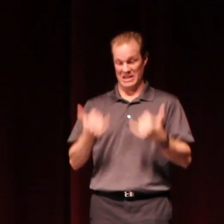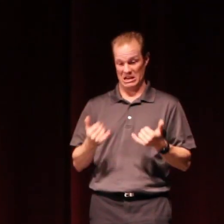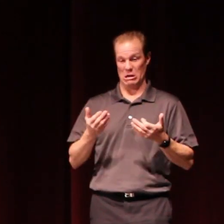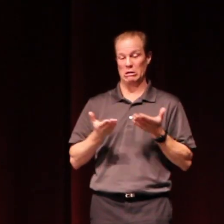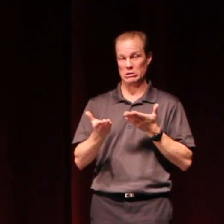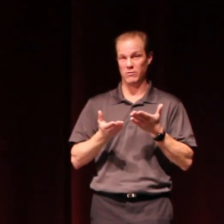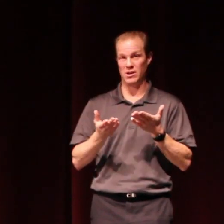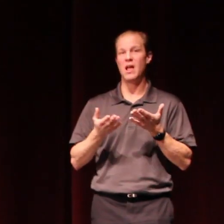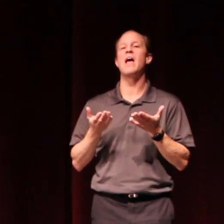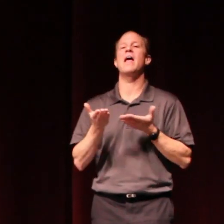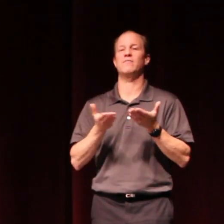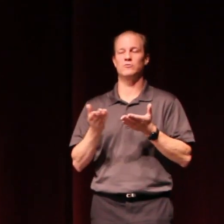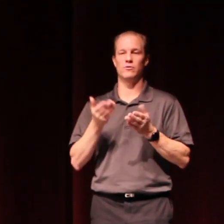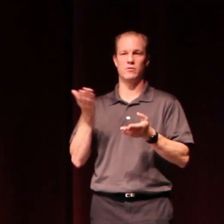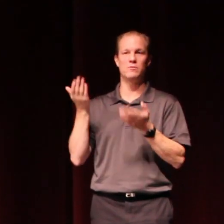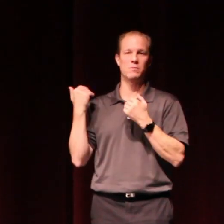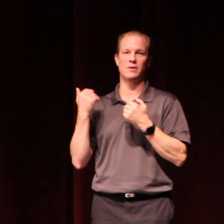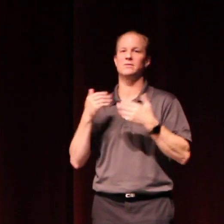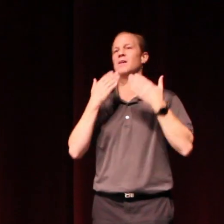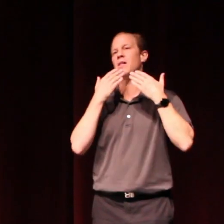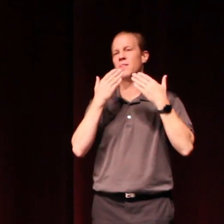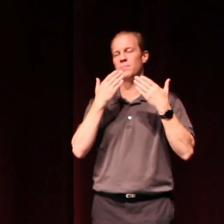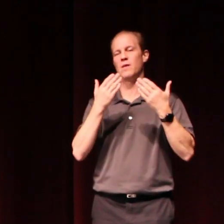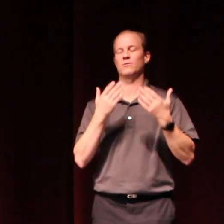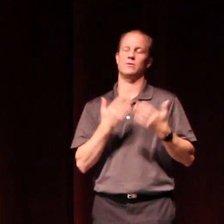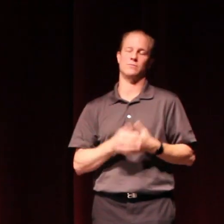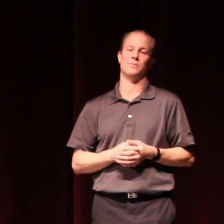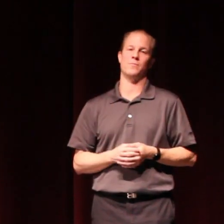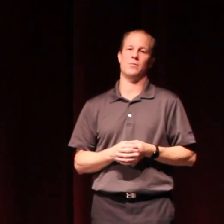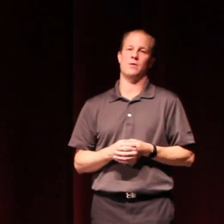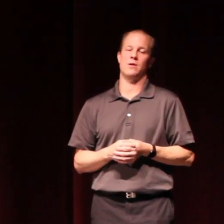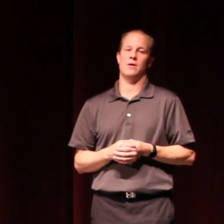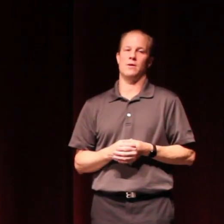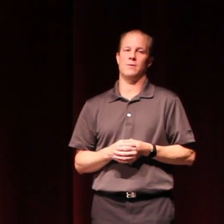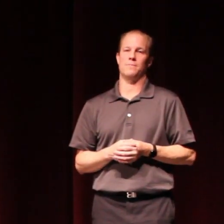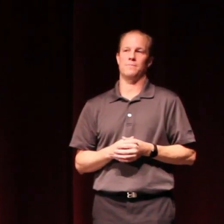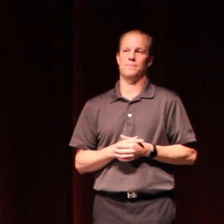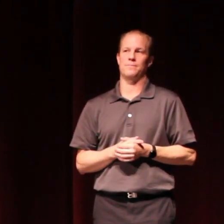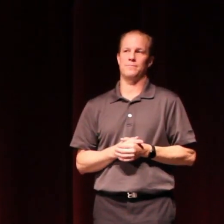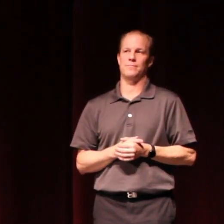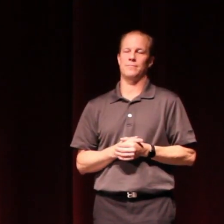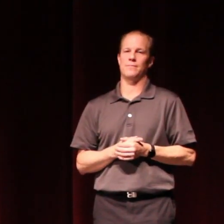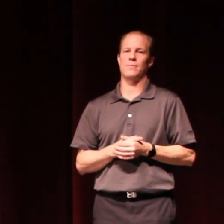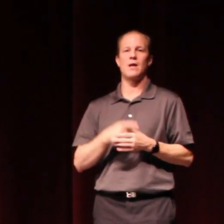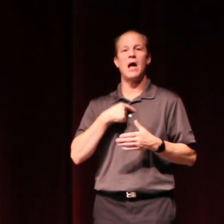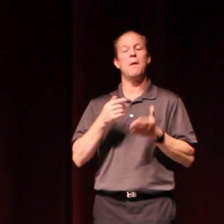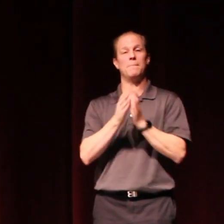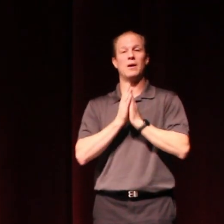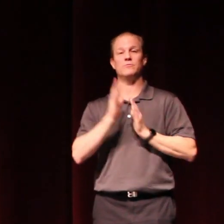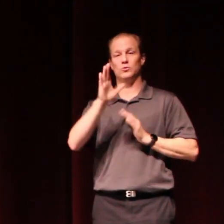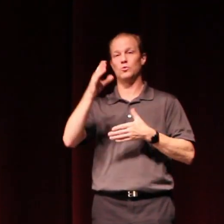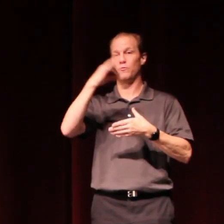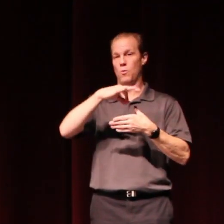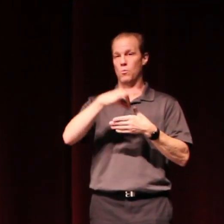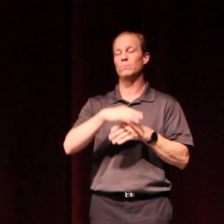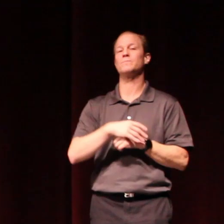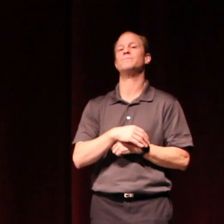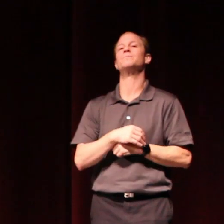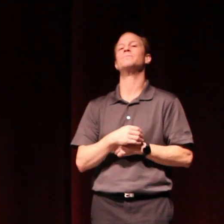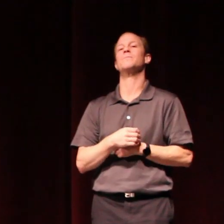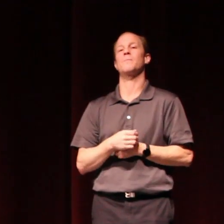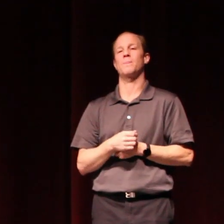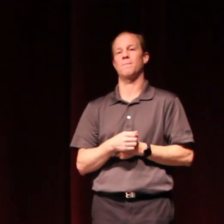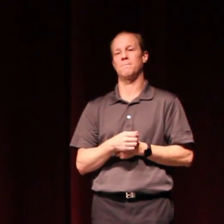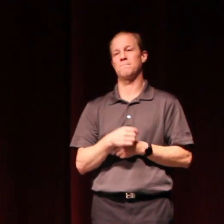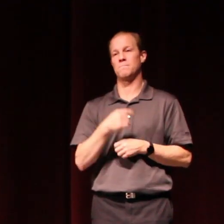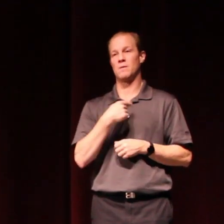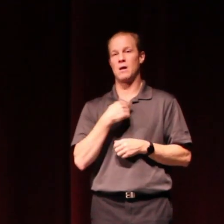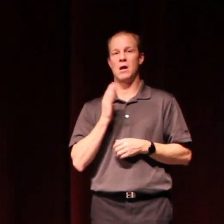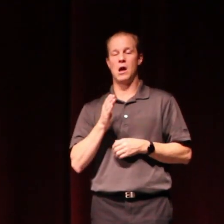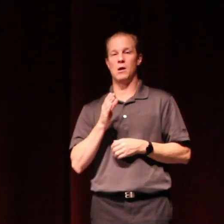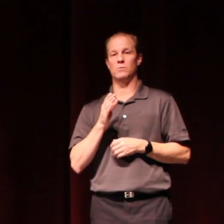the past. Thank you very much. I am asking for your vote. I will dedicate time to take care of